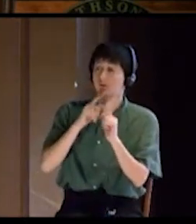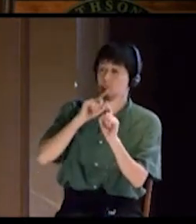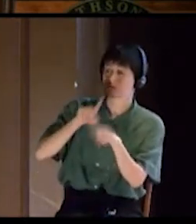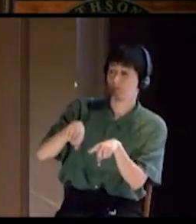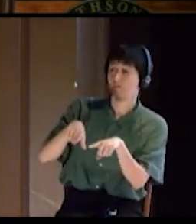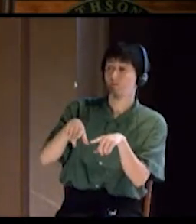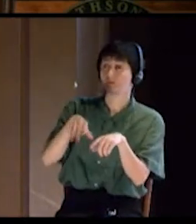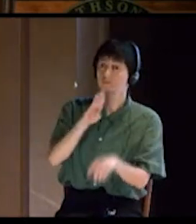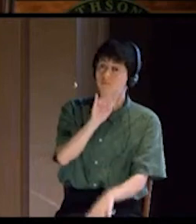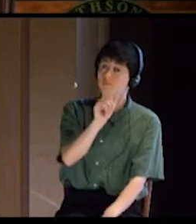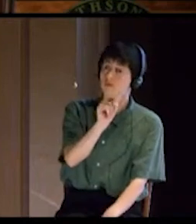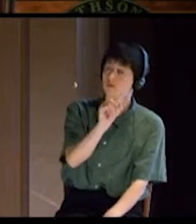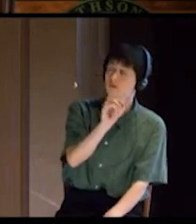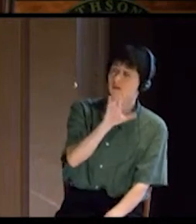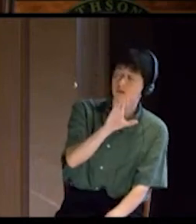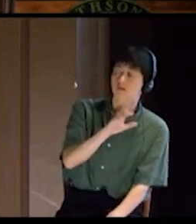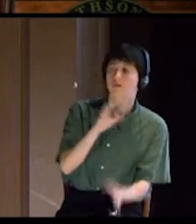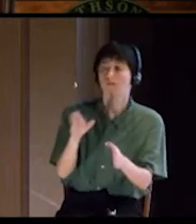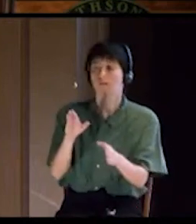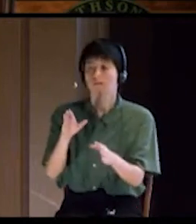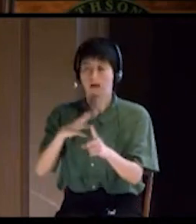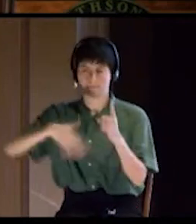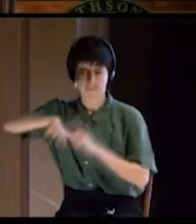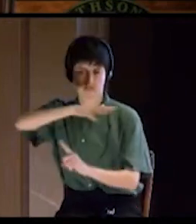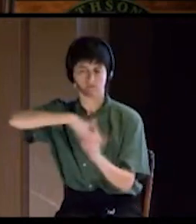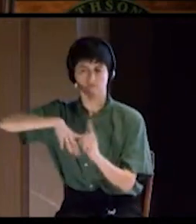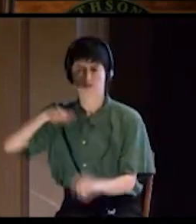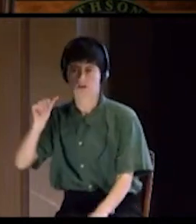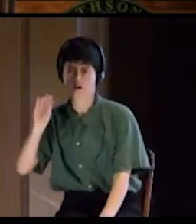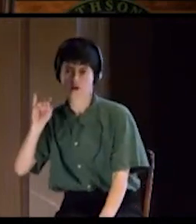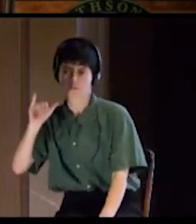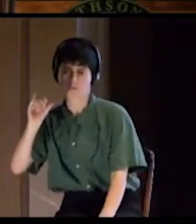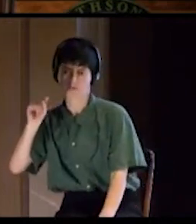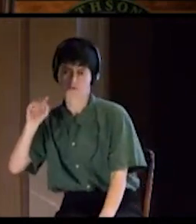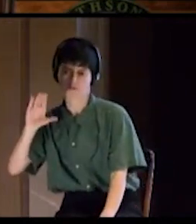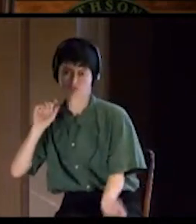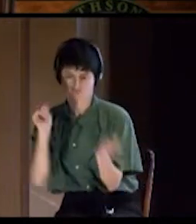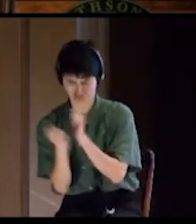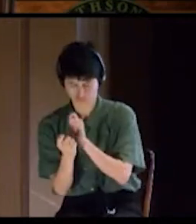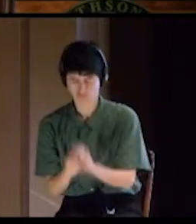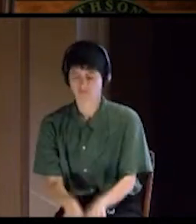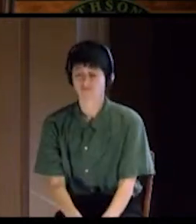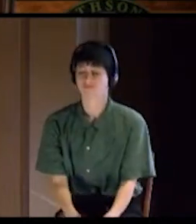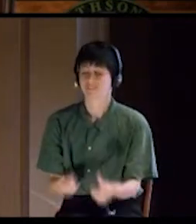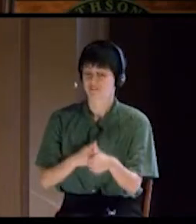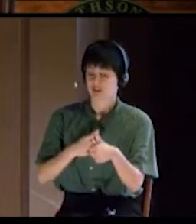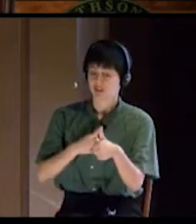So the first one is biotic change of a big shark that I'm sure a lot of people know.